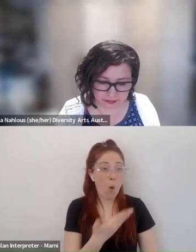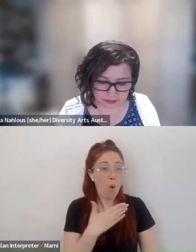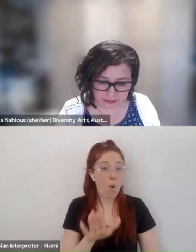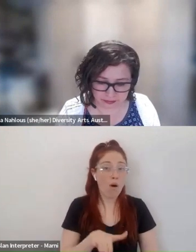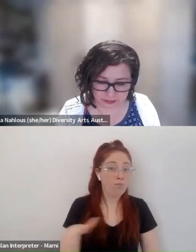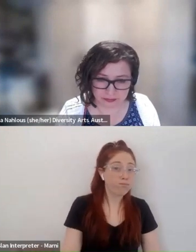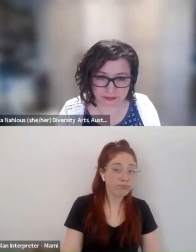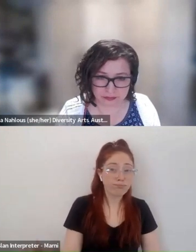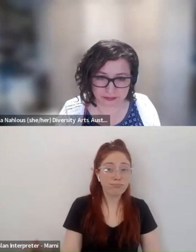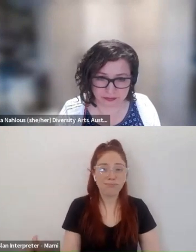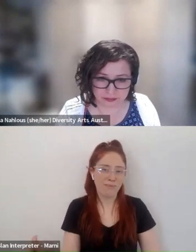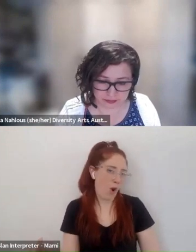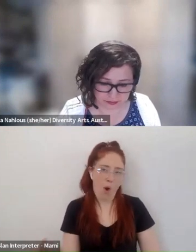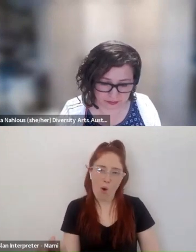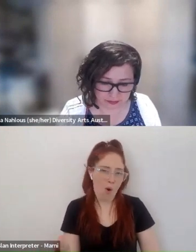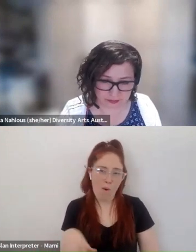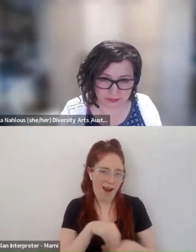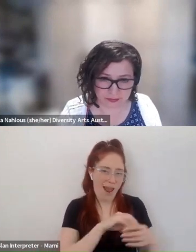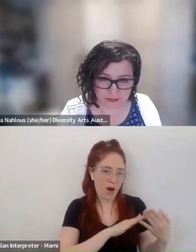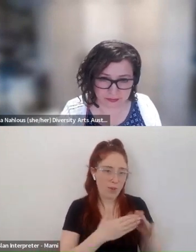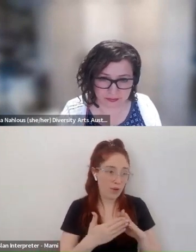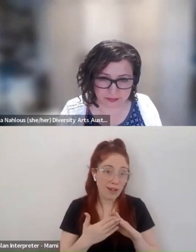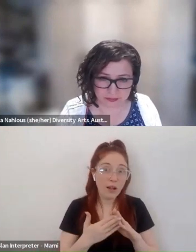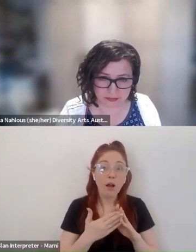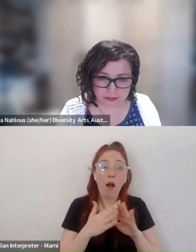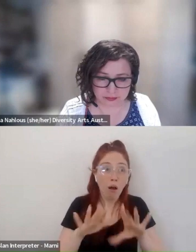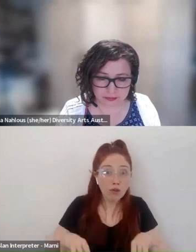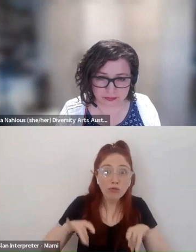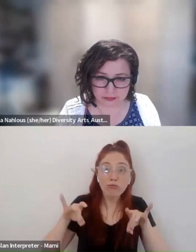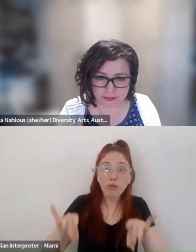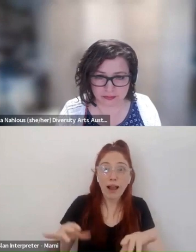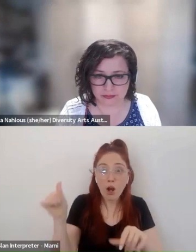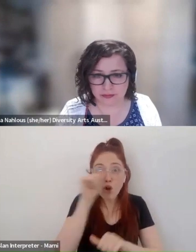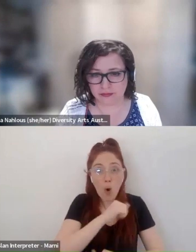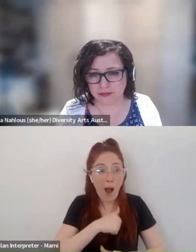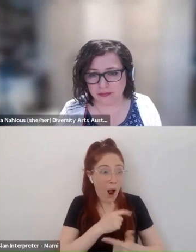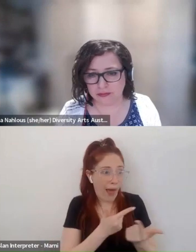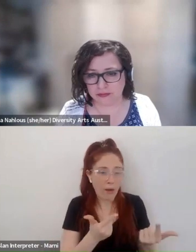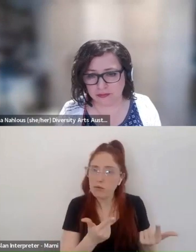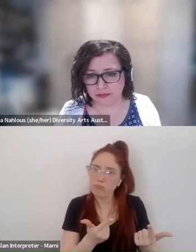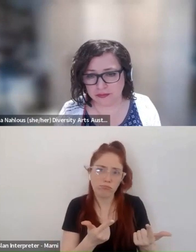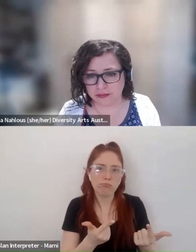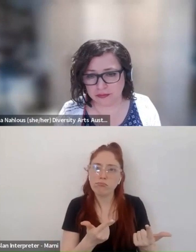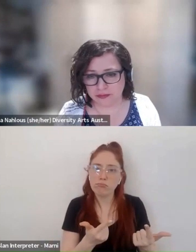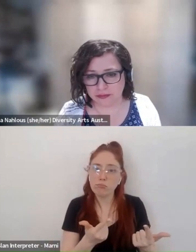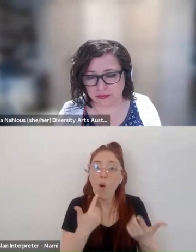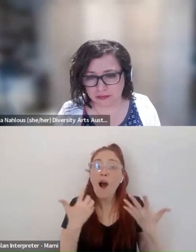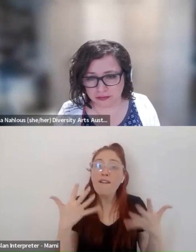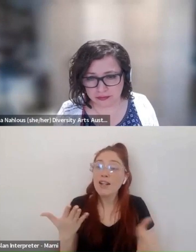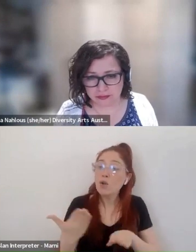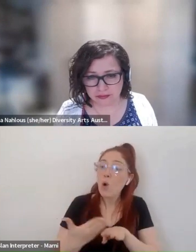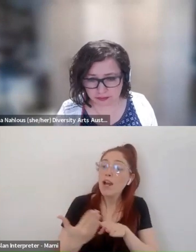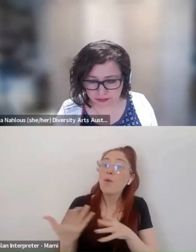continent? I've done work with artists who are a completely different language group to me, and I've had to learn language.